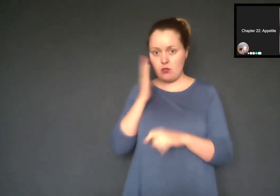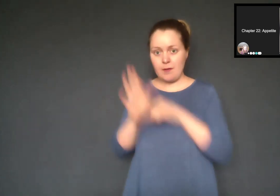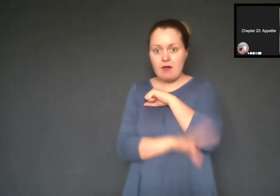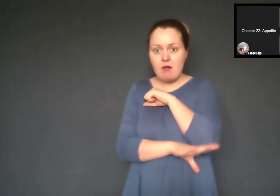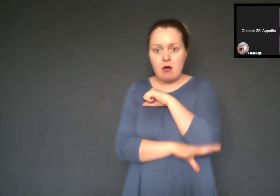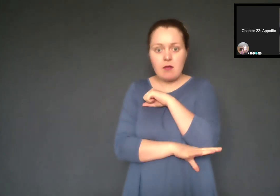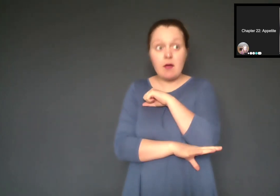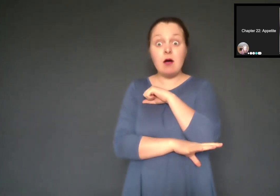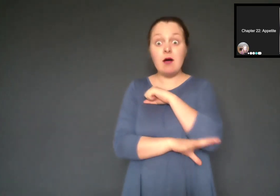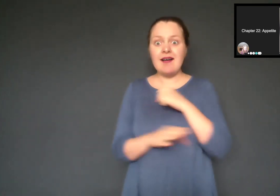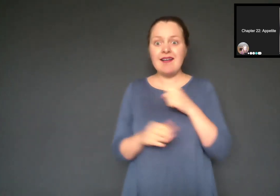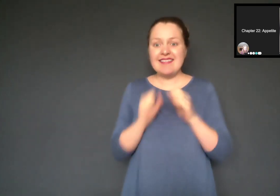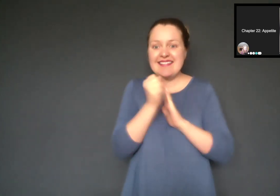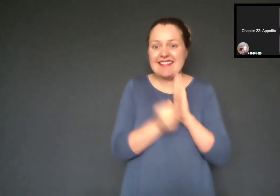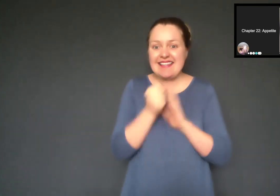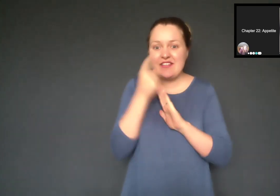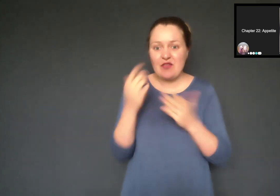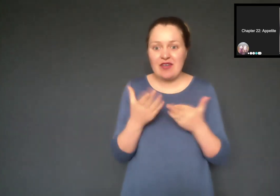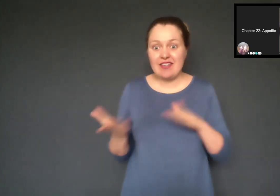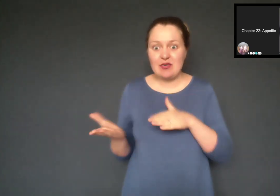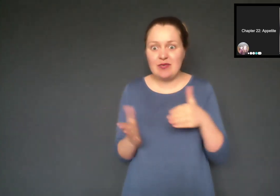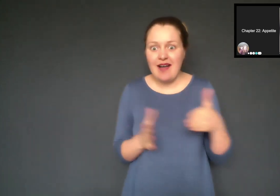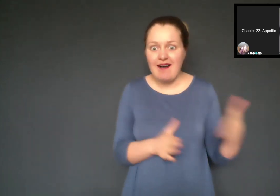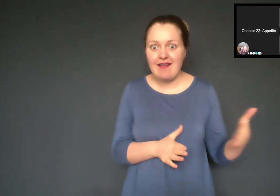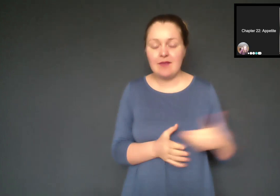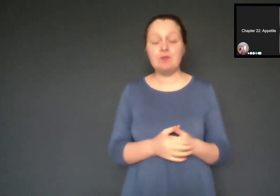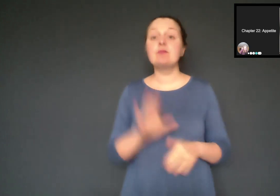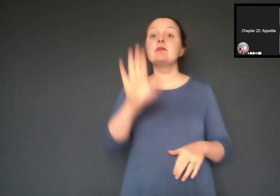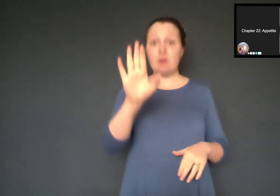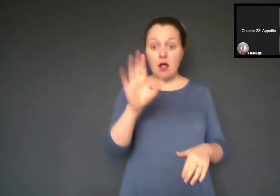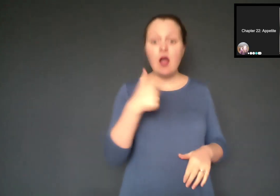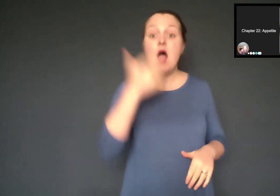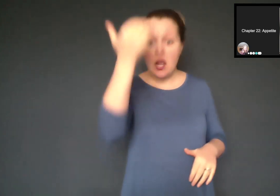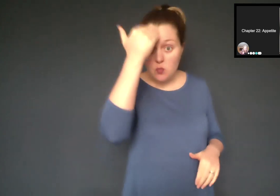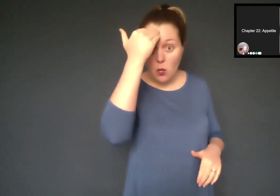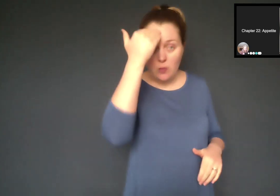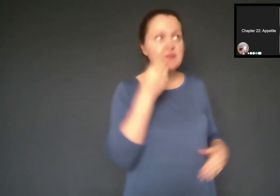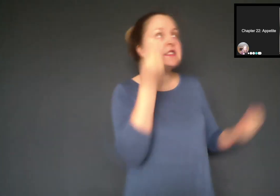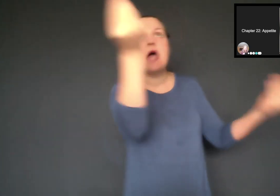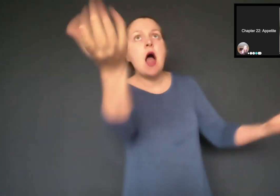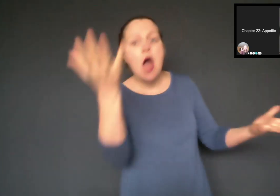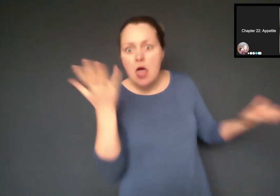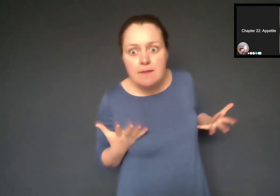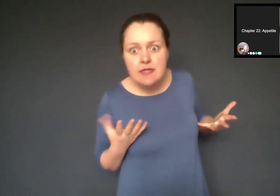season of dying things i know he said suddenly tell me the house replied tell me and let's